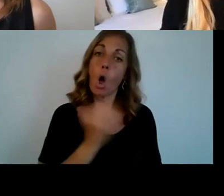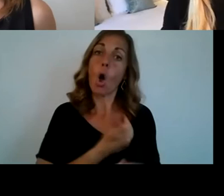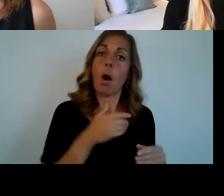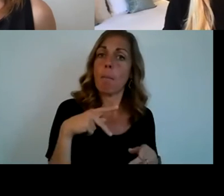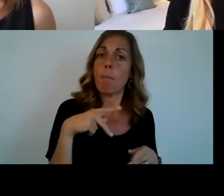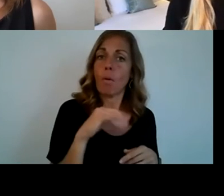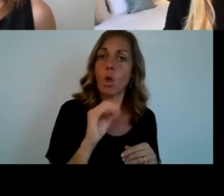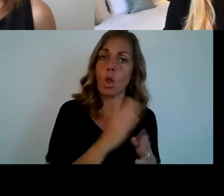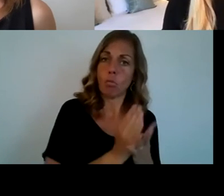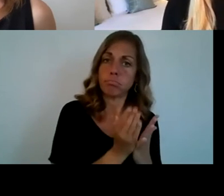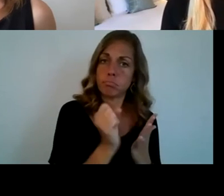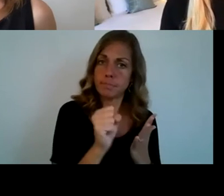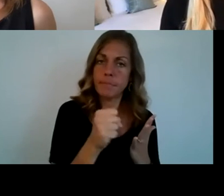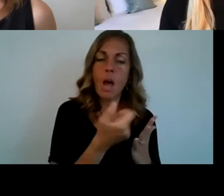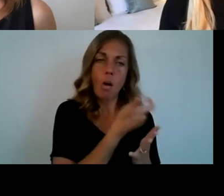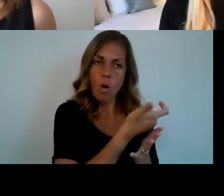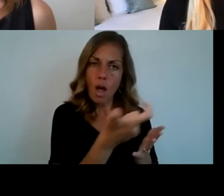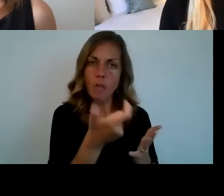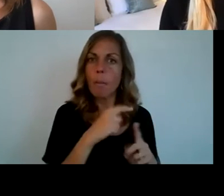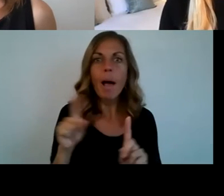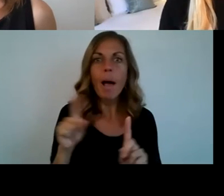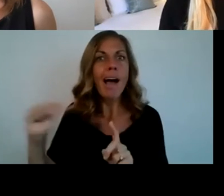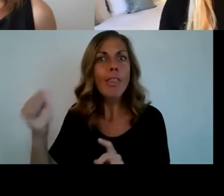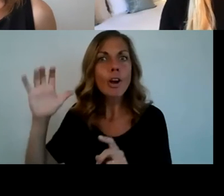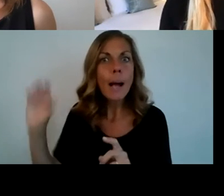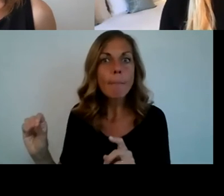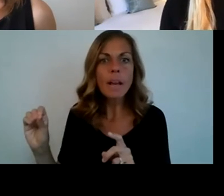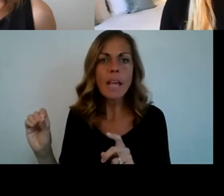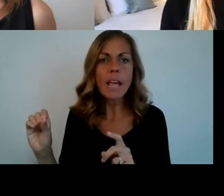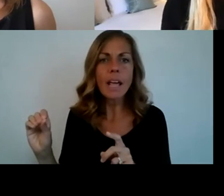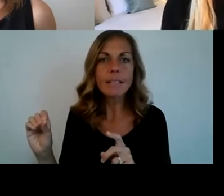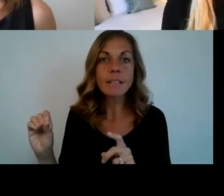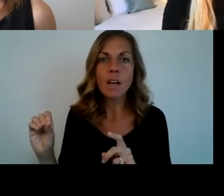watched canes and founders live and die by the strength of their mission, their vision